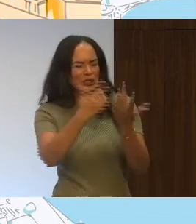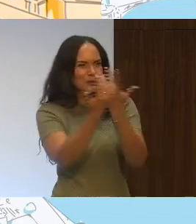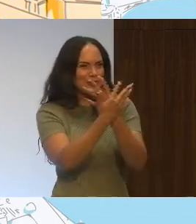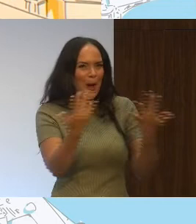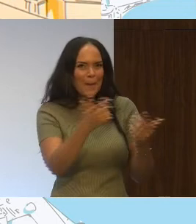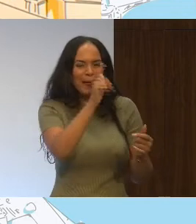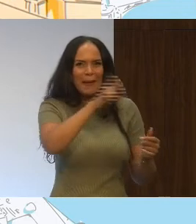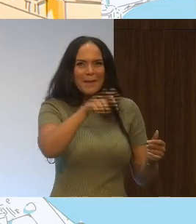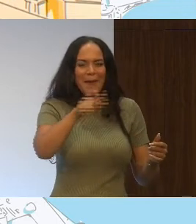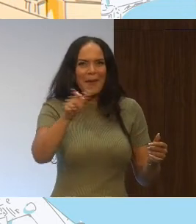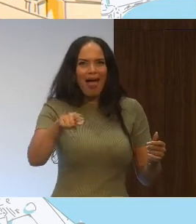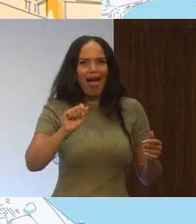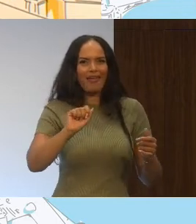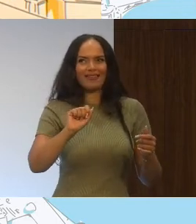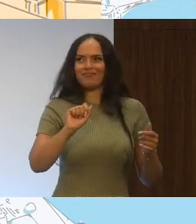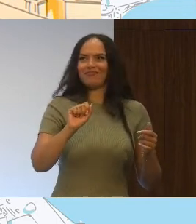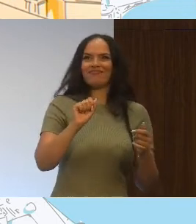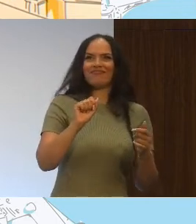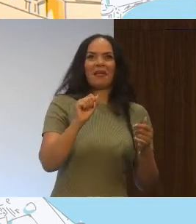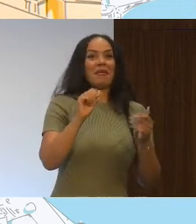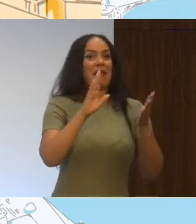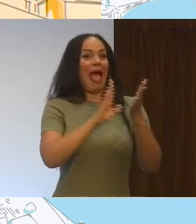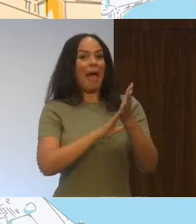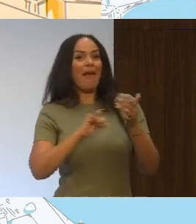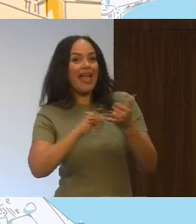even people who did MDs in medicine, epilepsy got into headache.